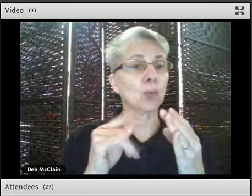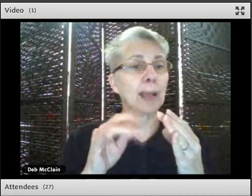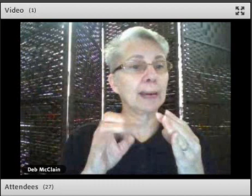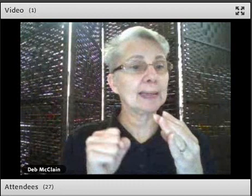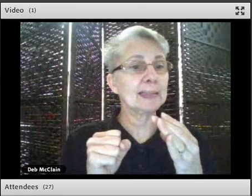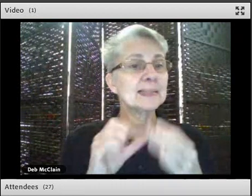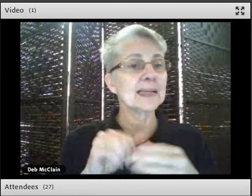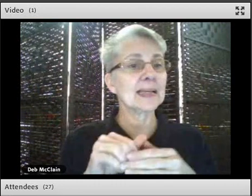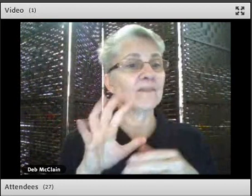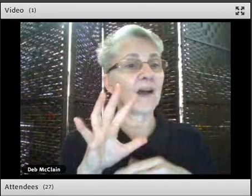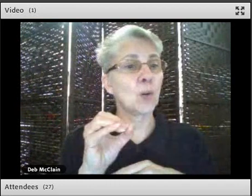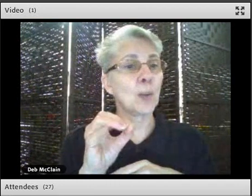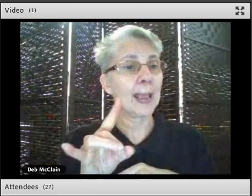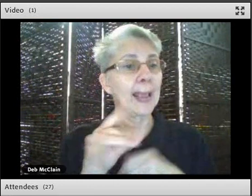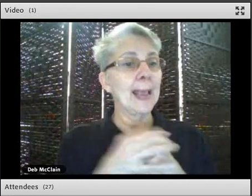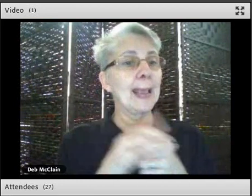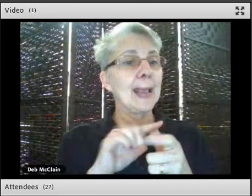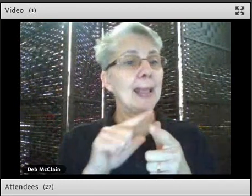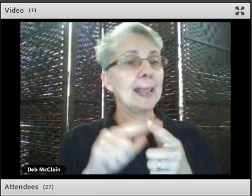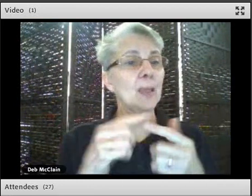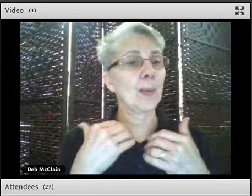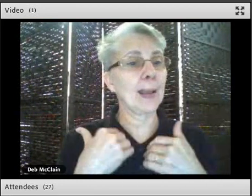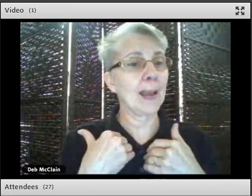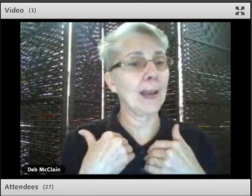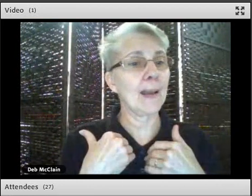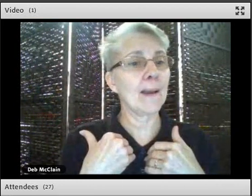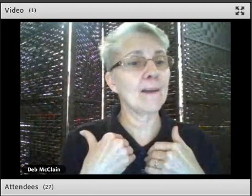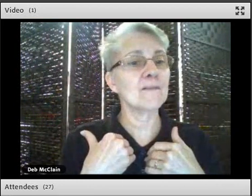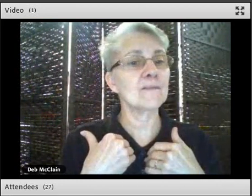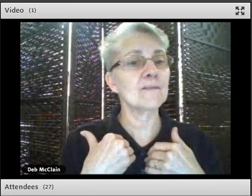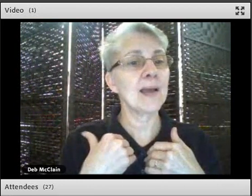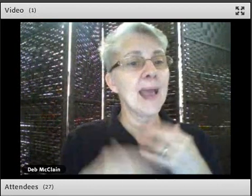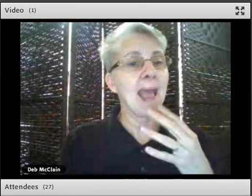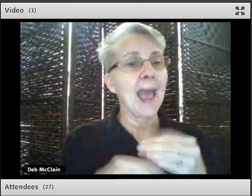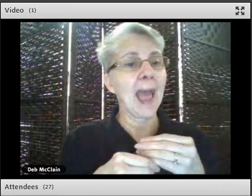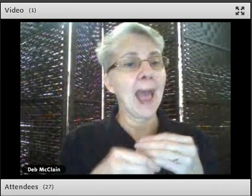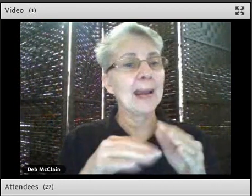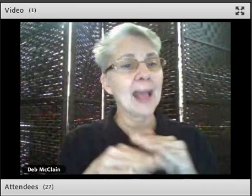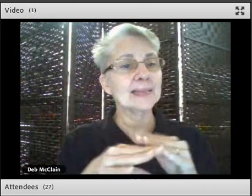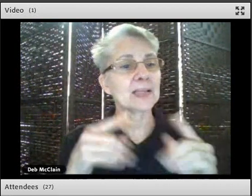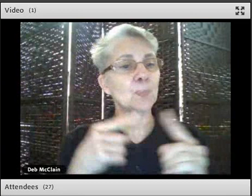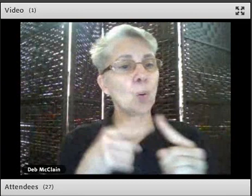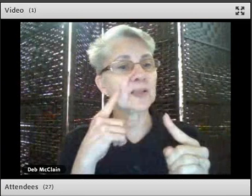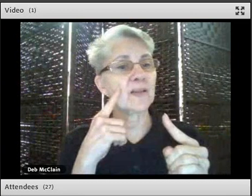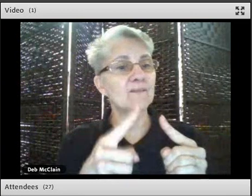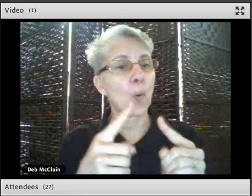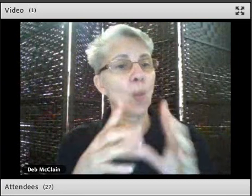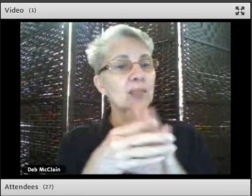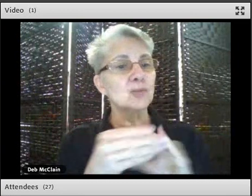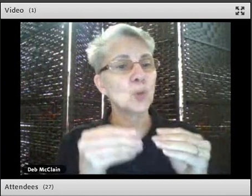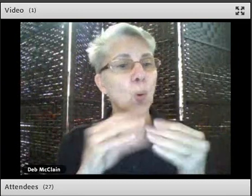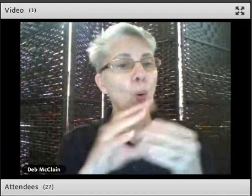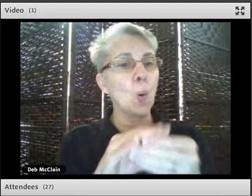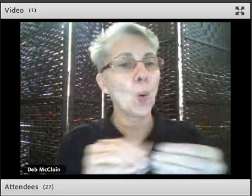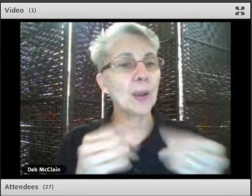and the technical people, the producer and director. We've got our "sequel to" and "sequel" references.